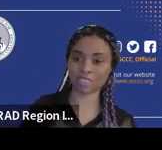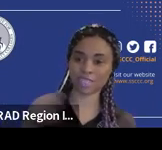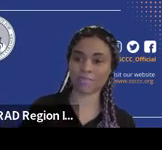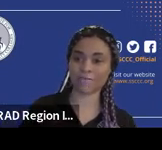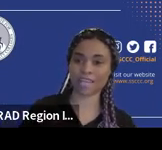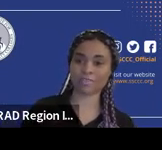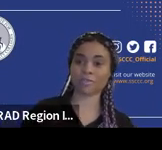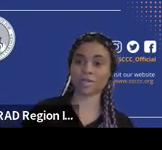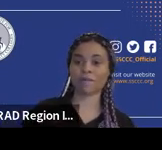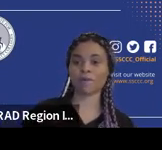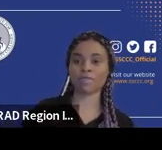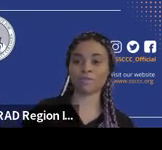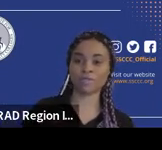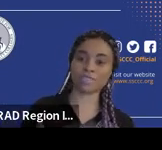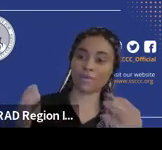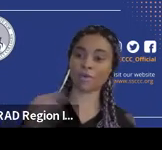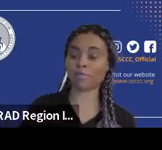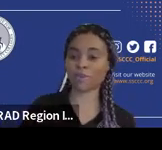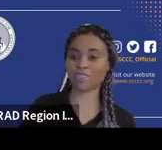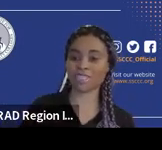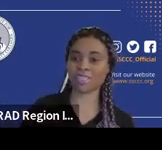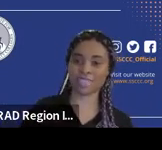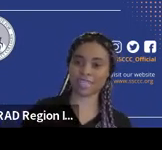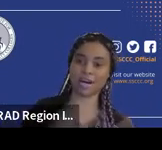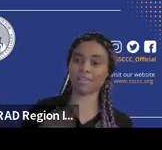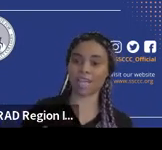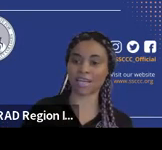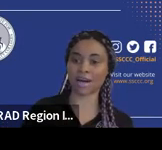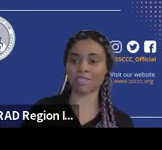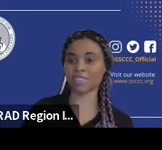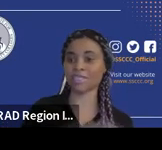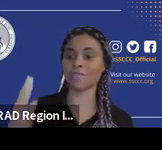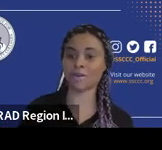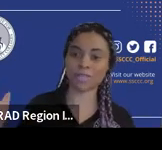When it's like a vast group, but when it was, say, one person, you can say an online option.